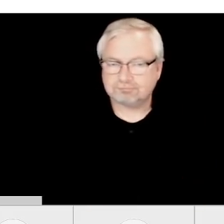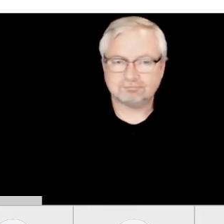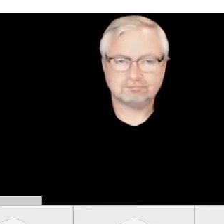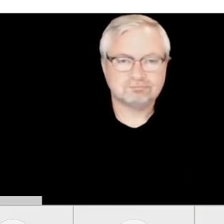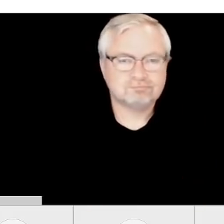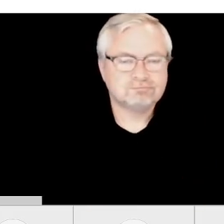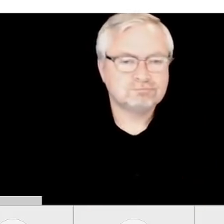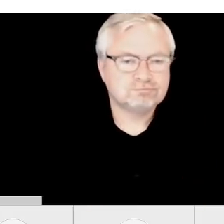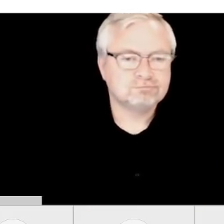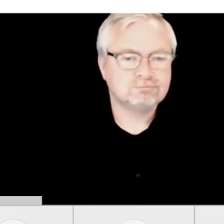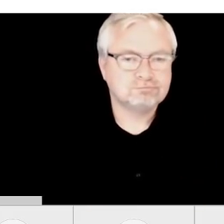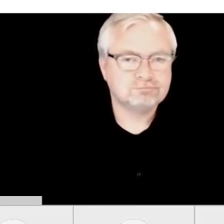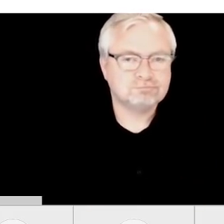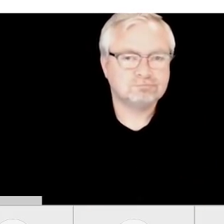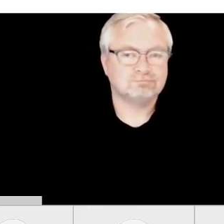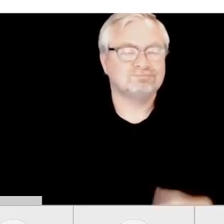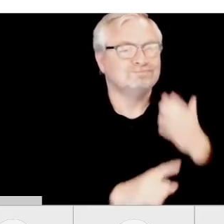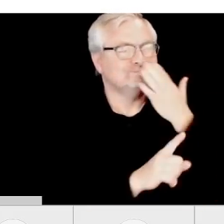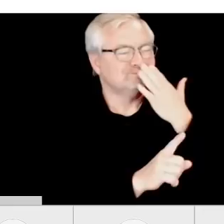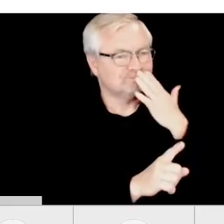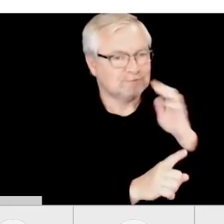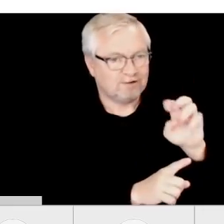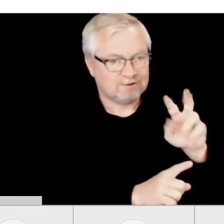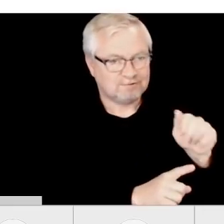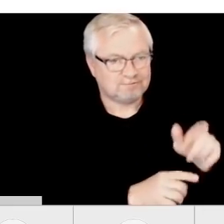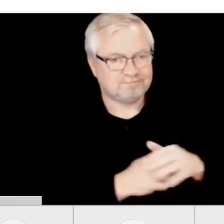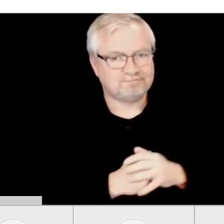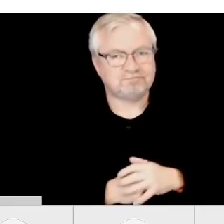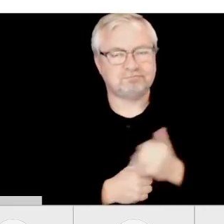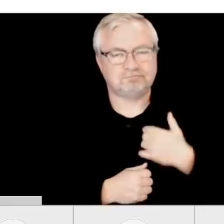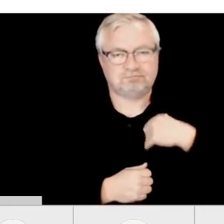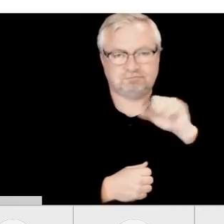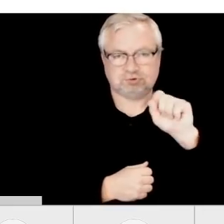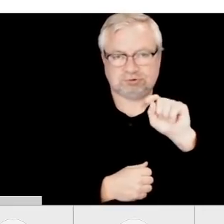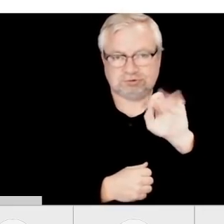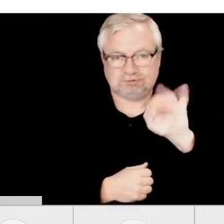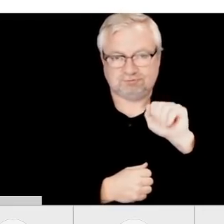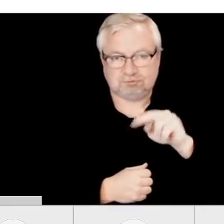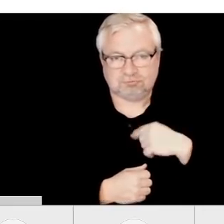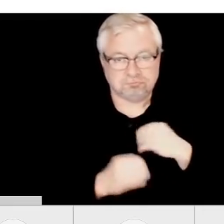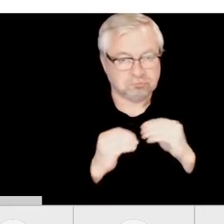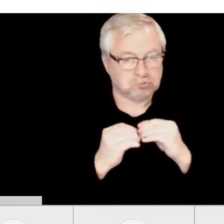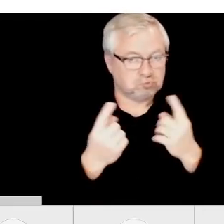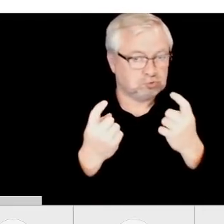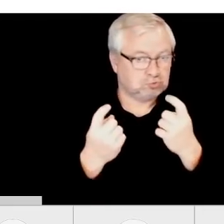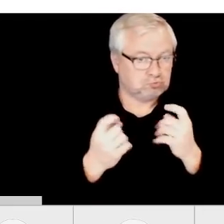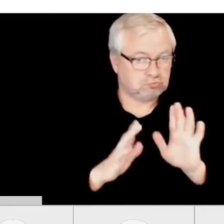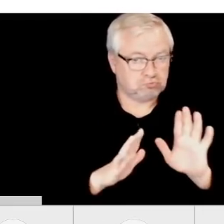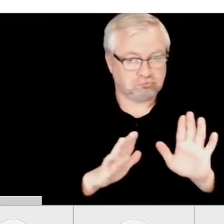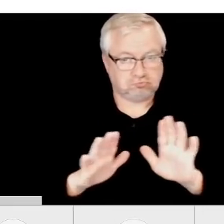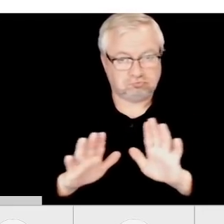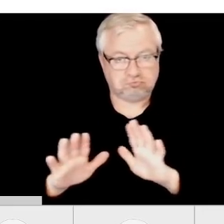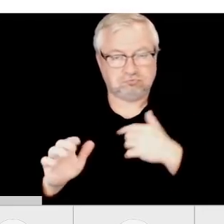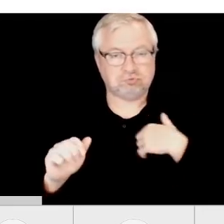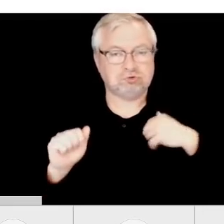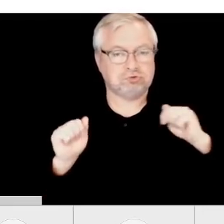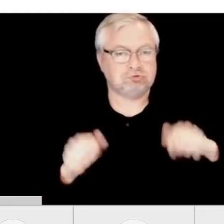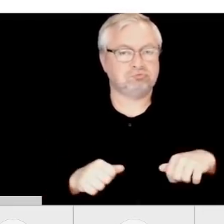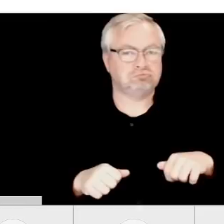If there are more questions about that, maybe we can take them offline because